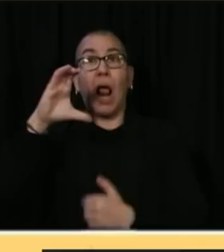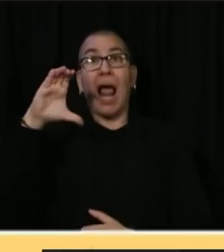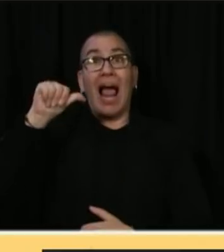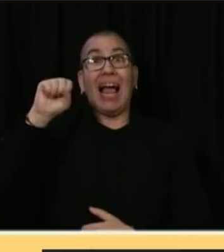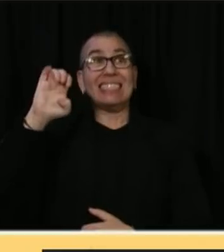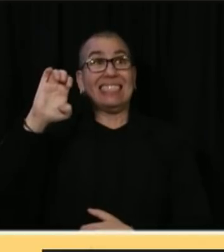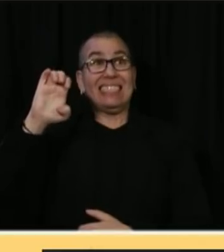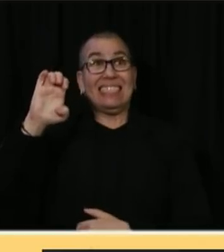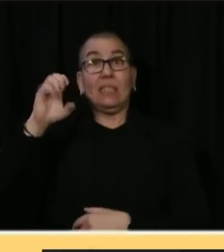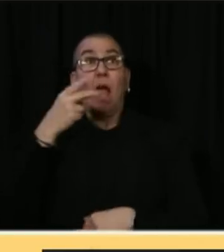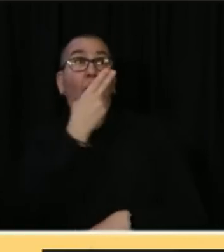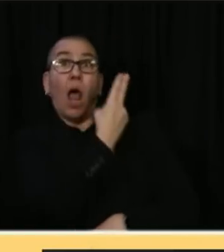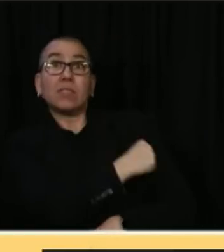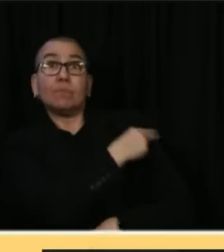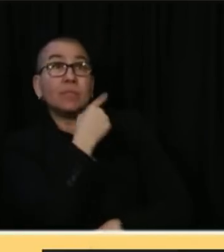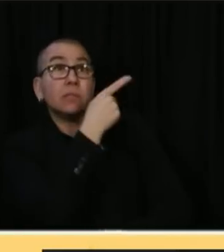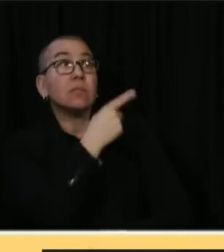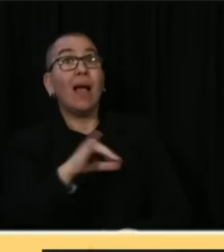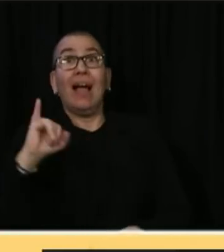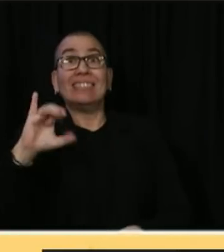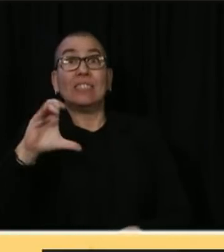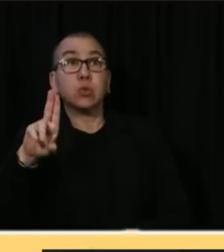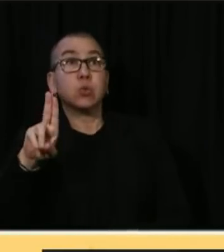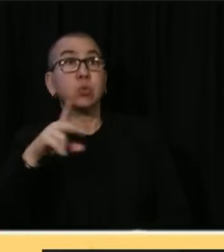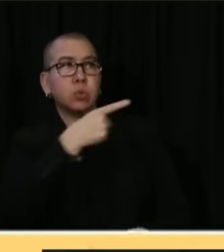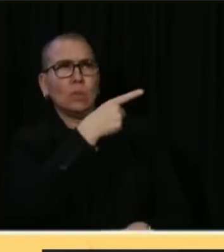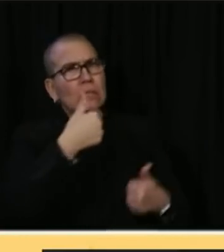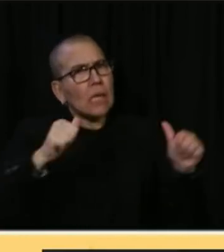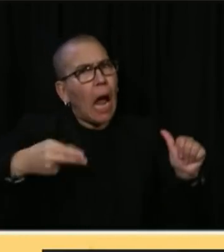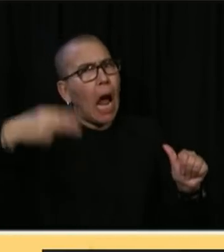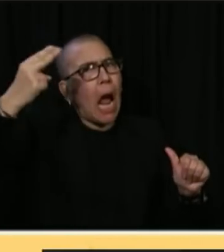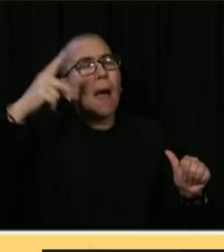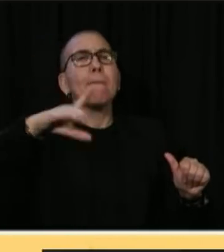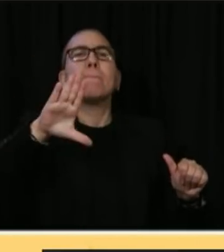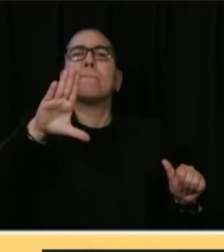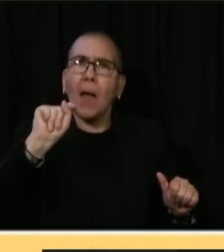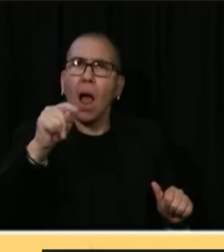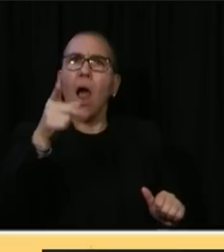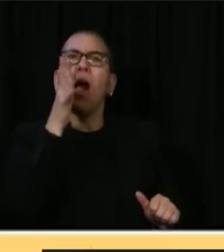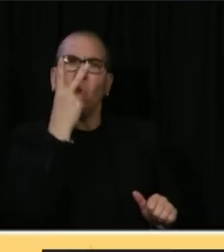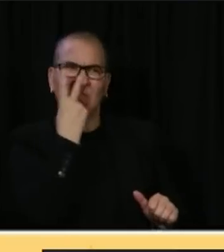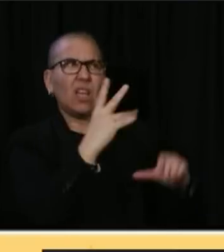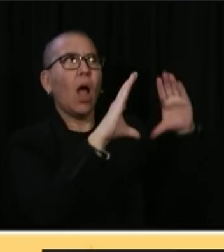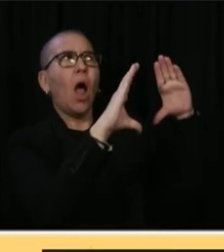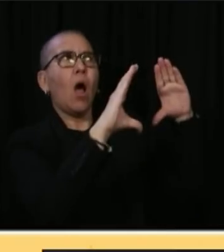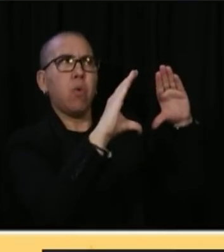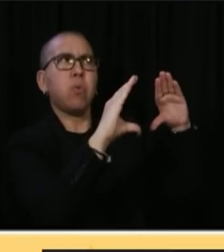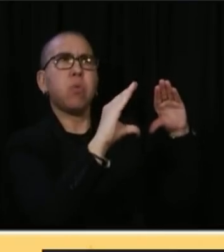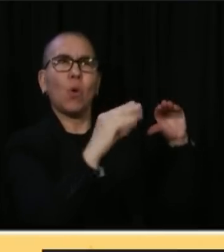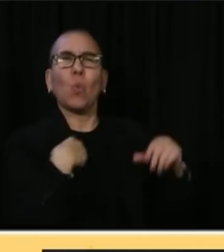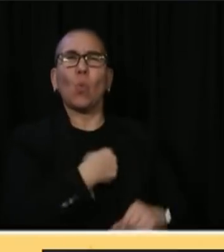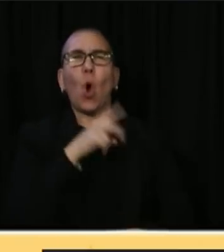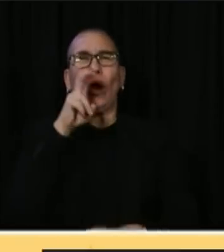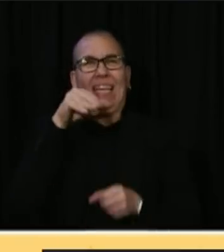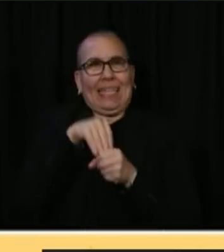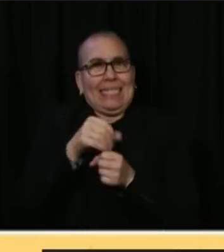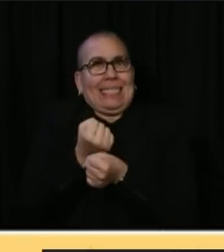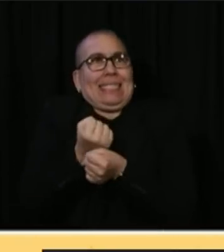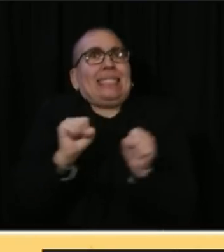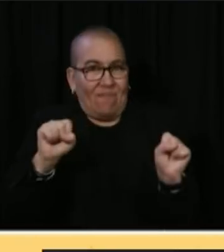FOR STOPPING THE THIRD WAVE, THERE WAS A COMBINATION OF